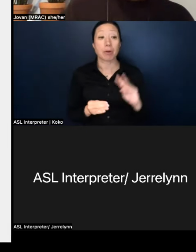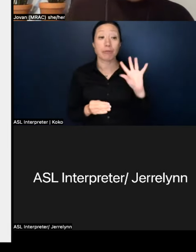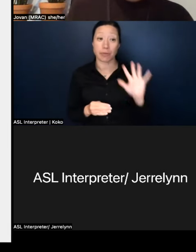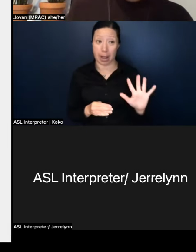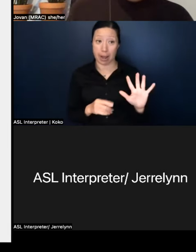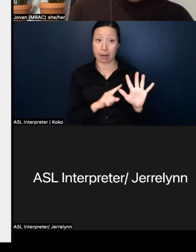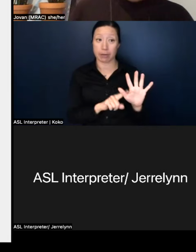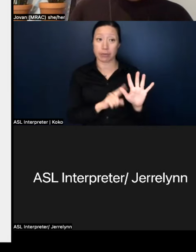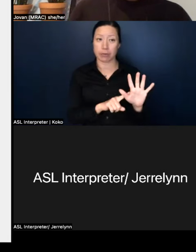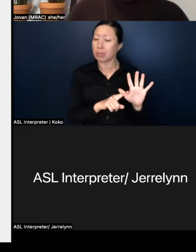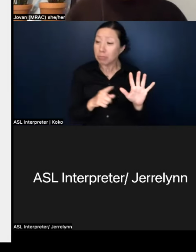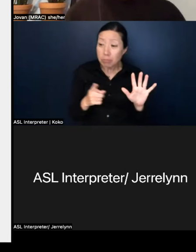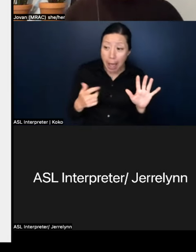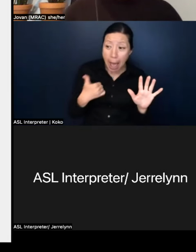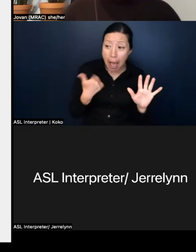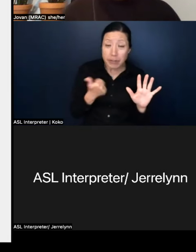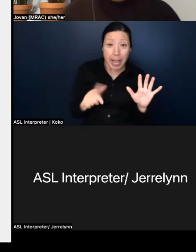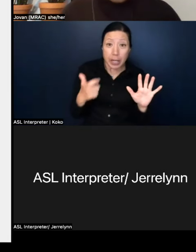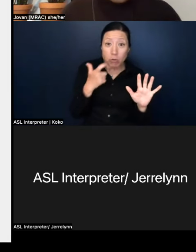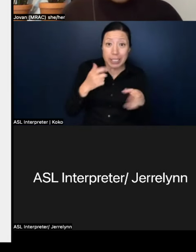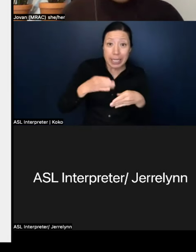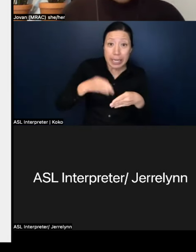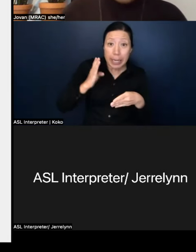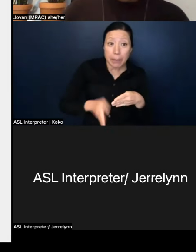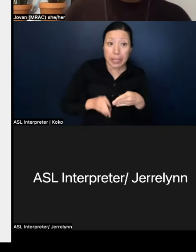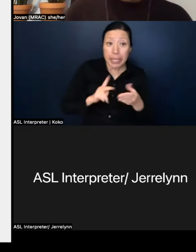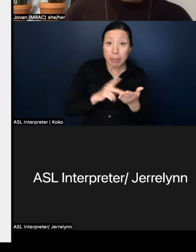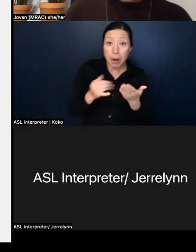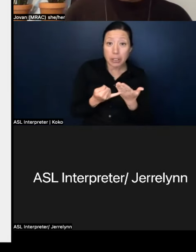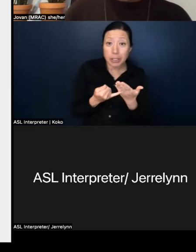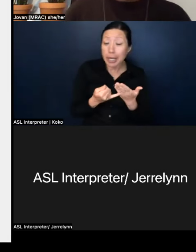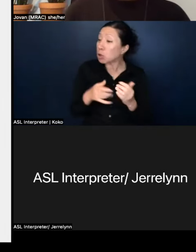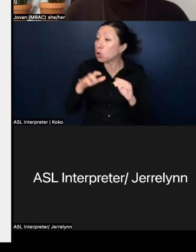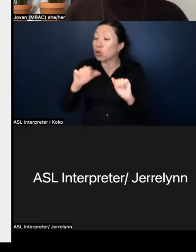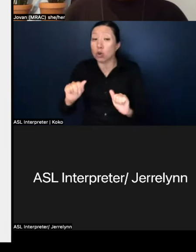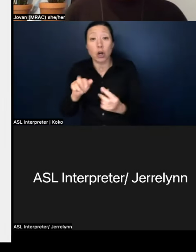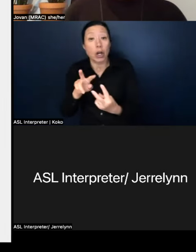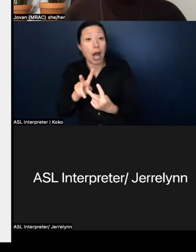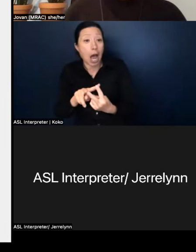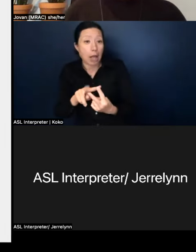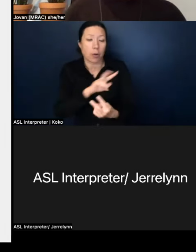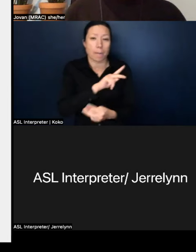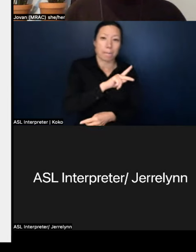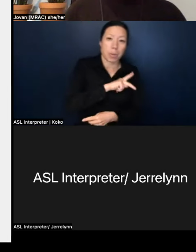This also could be a personal project or a public project. So maybe you just finished